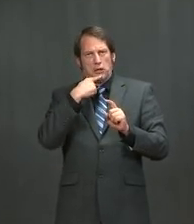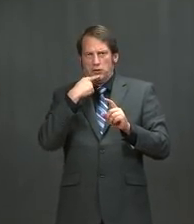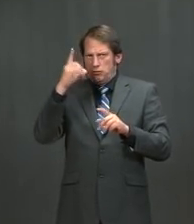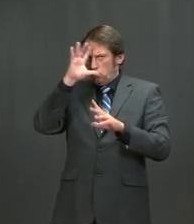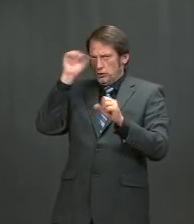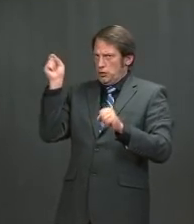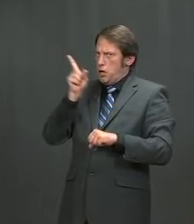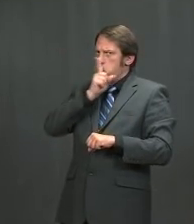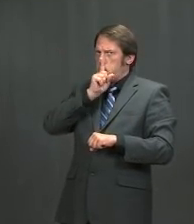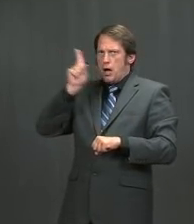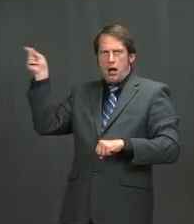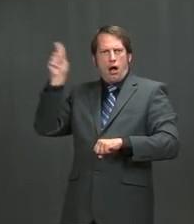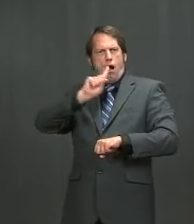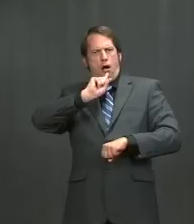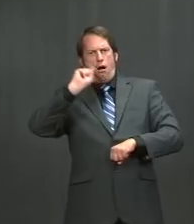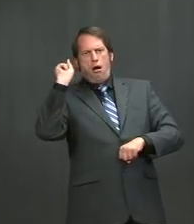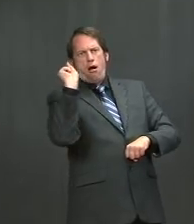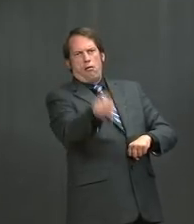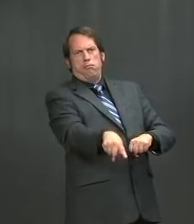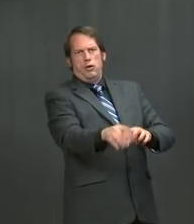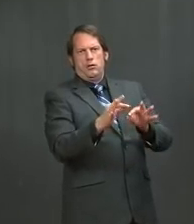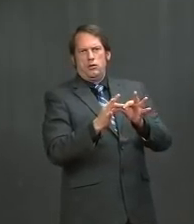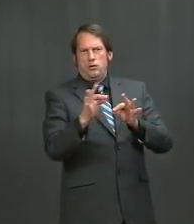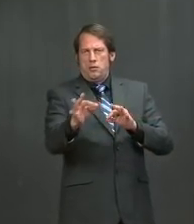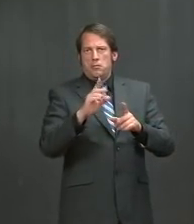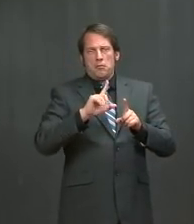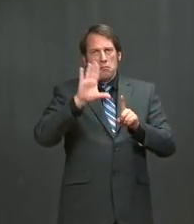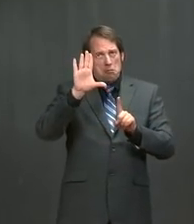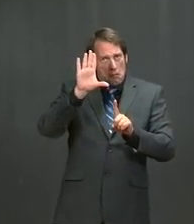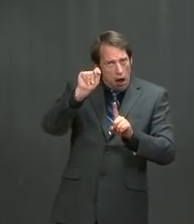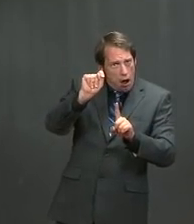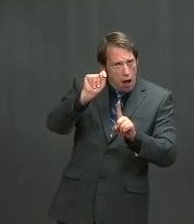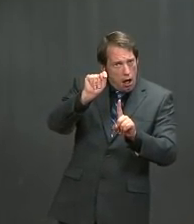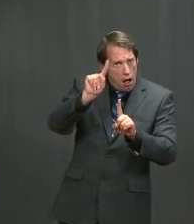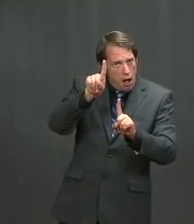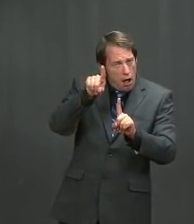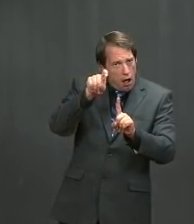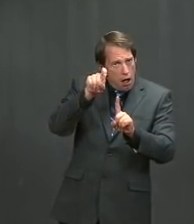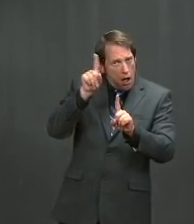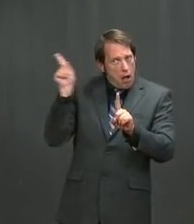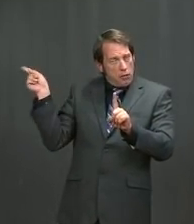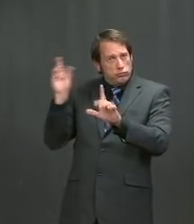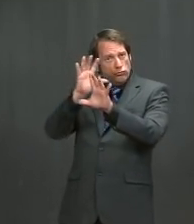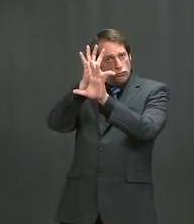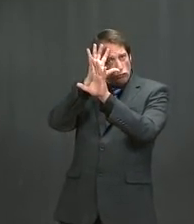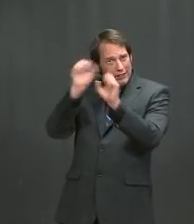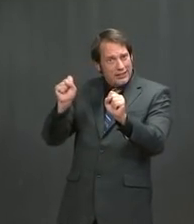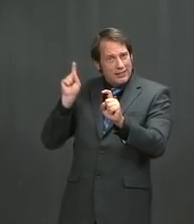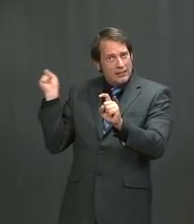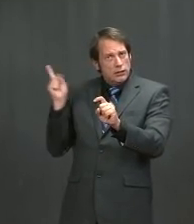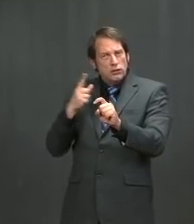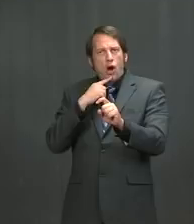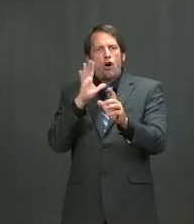but he likes to say the words of a president matter; he said he would strongly support if players in the League wanted to do that.